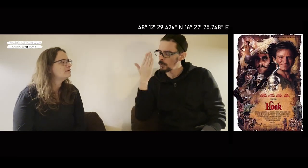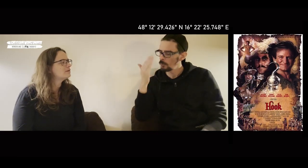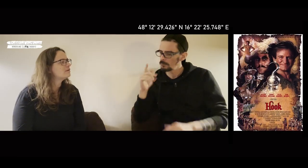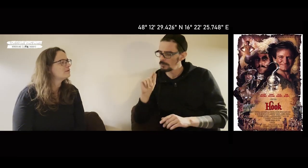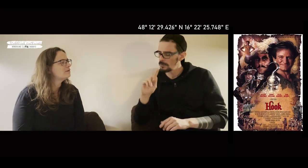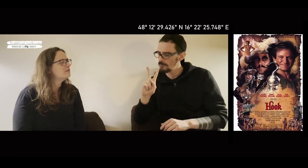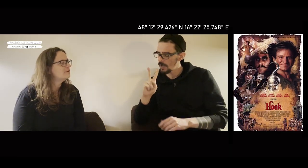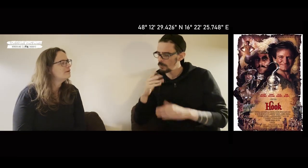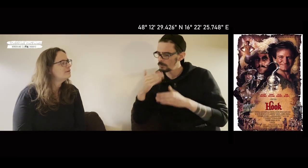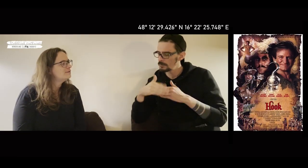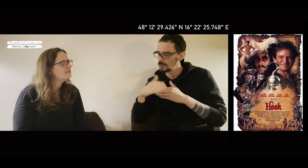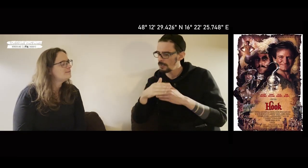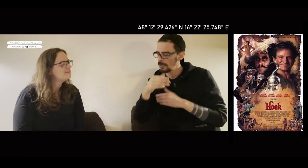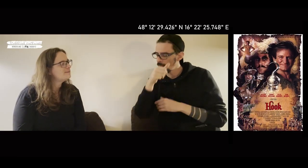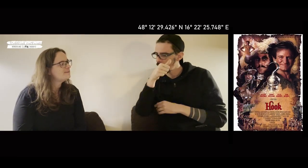Also on the TV series: